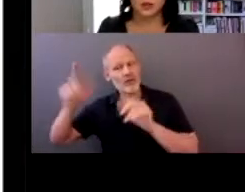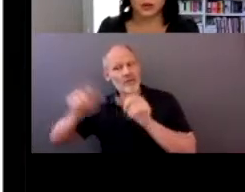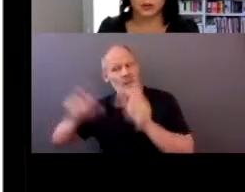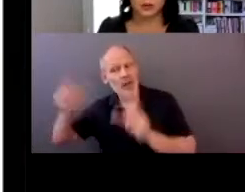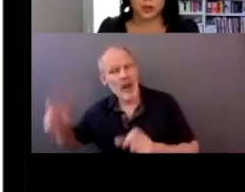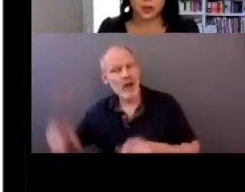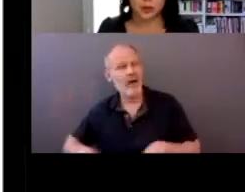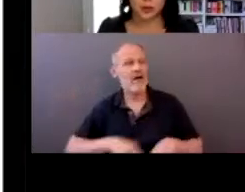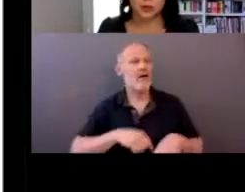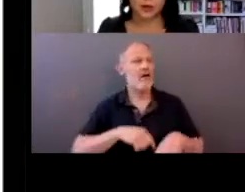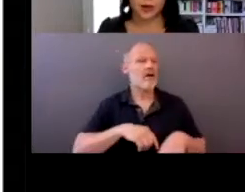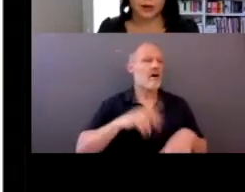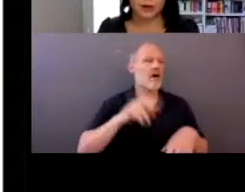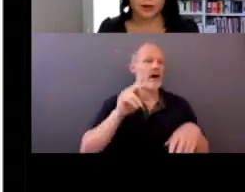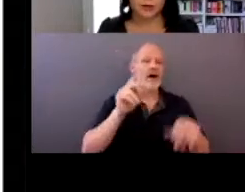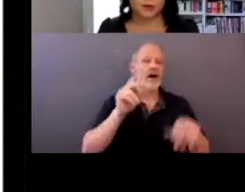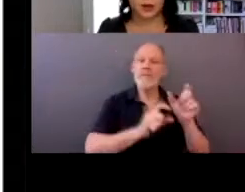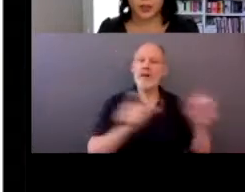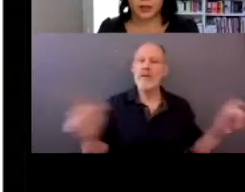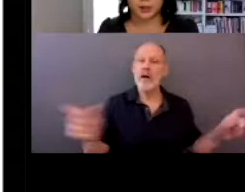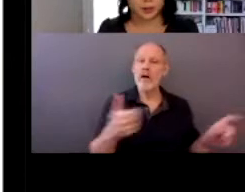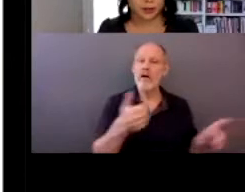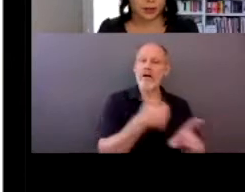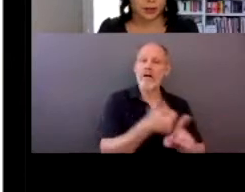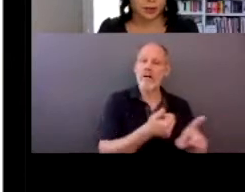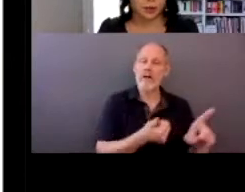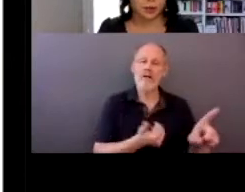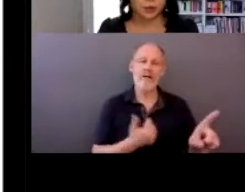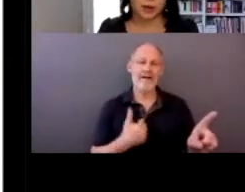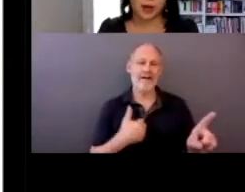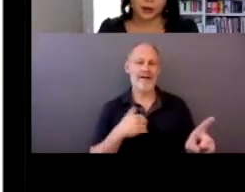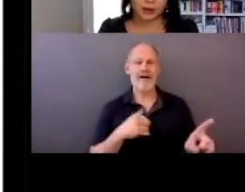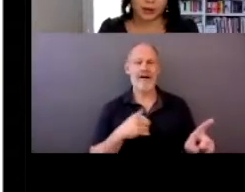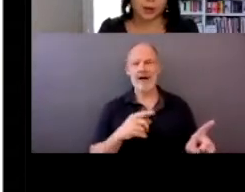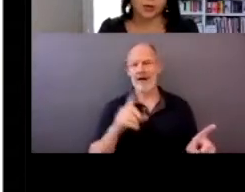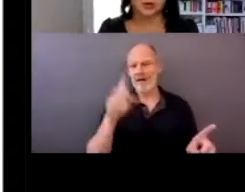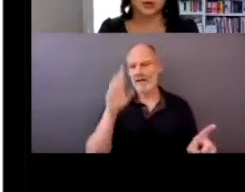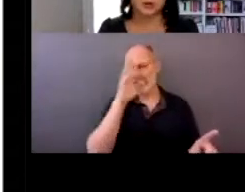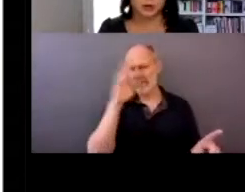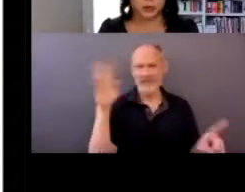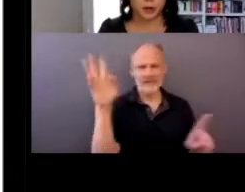In person we would have a lot of different experiences, gallery discussions, art making